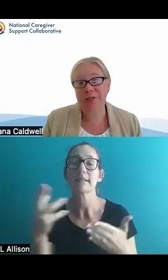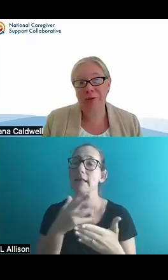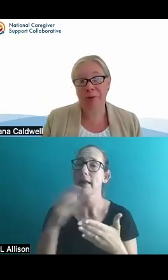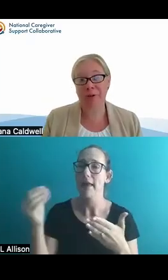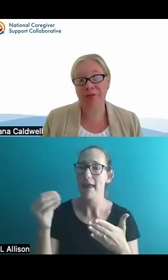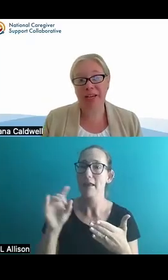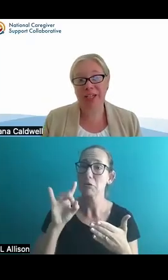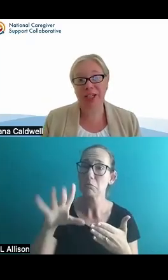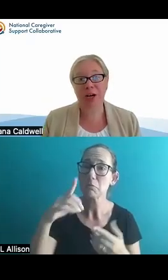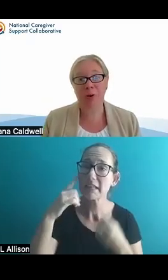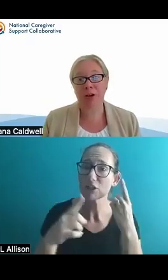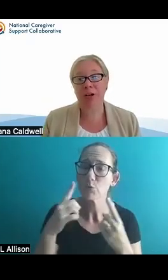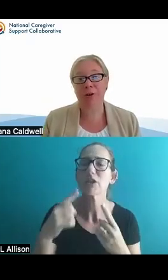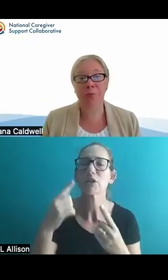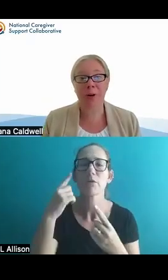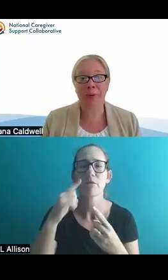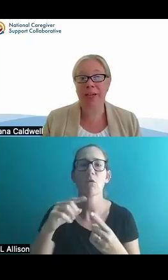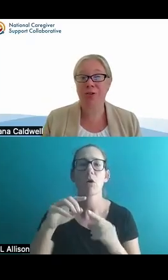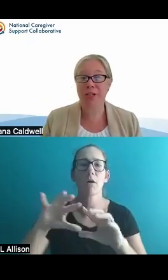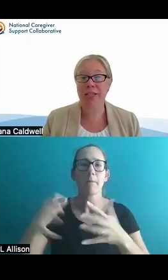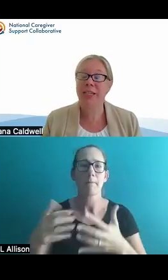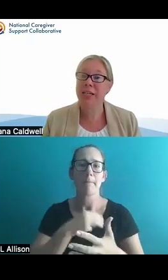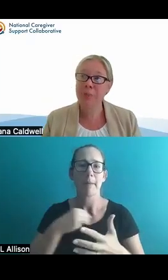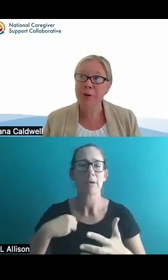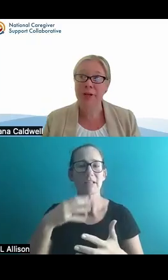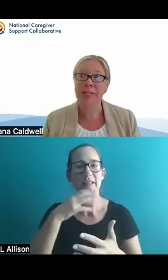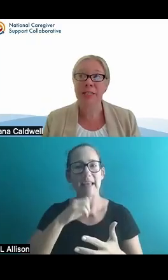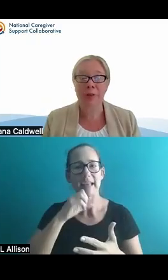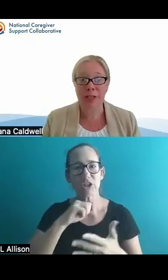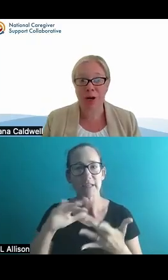for members of the aging network who might be interested in implementing some of these